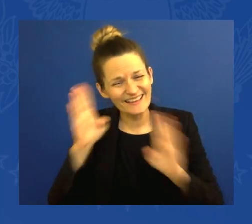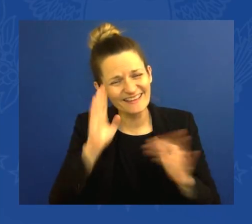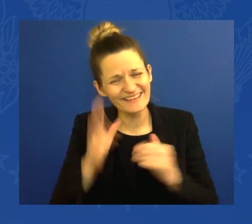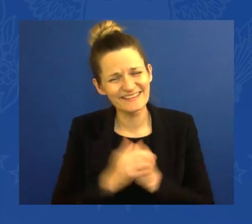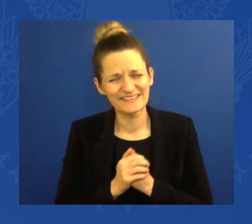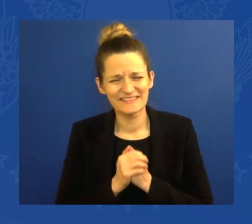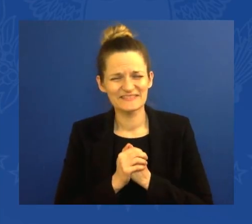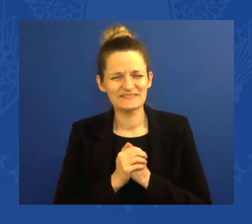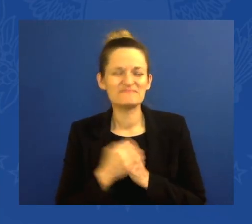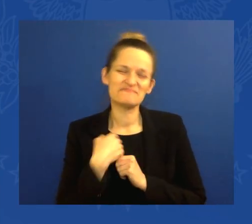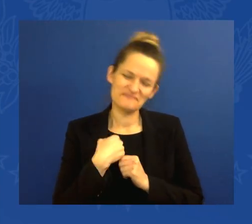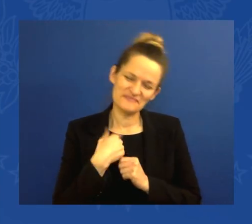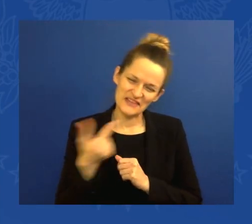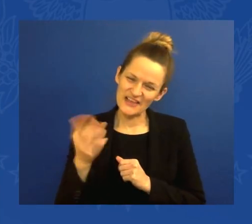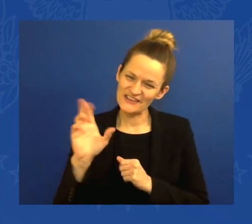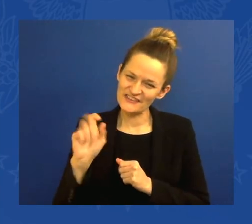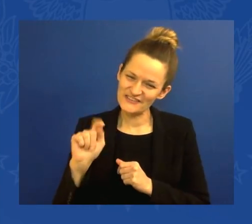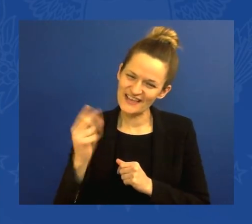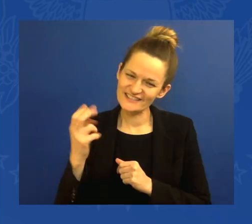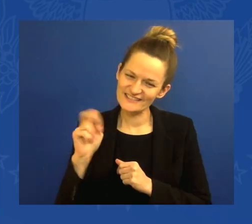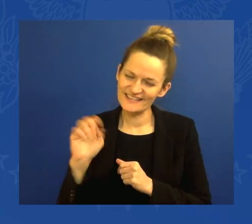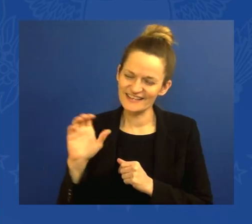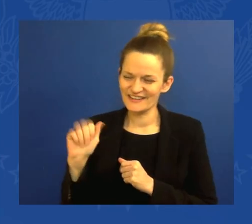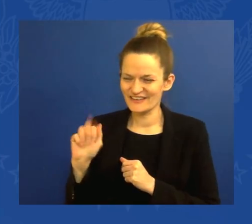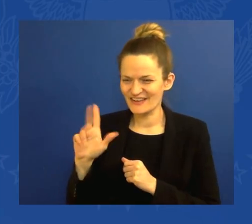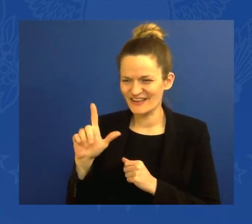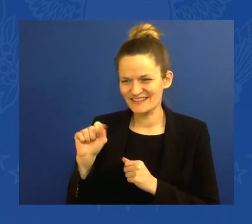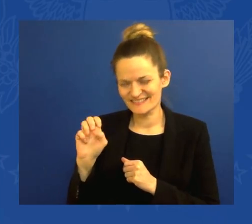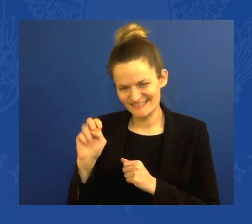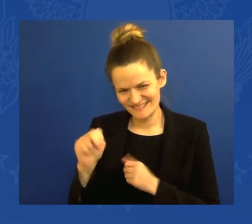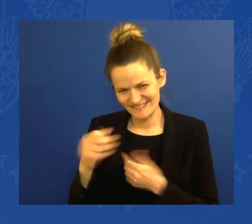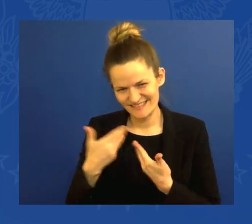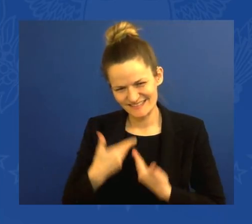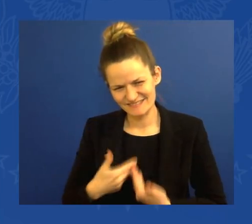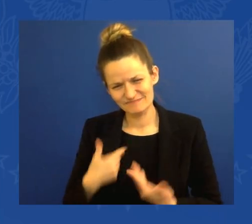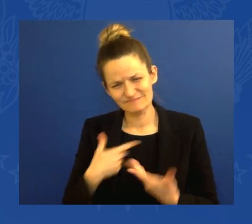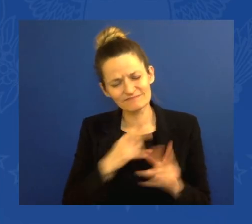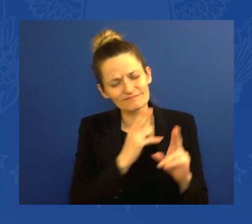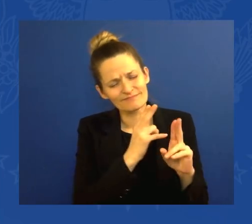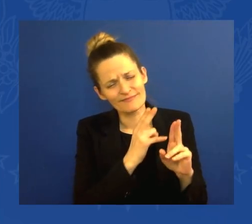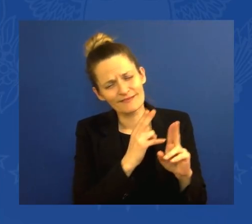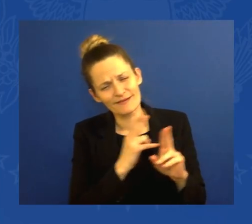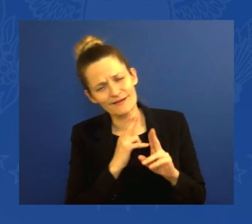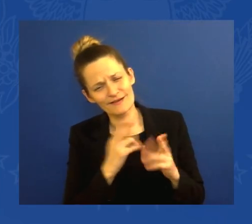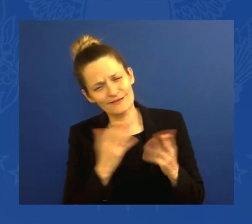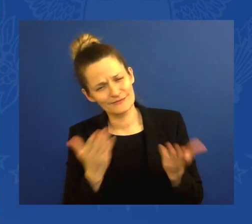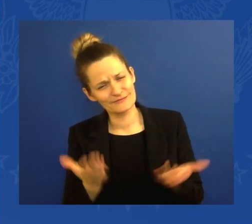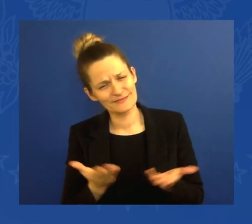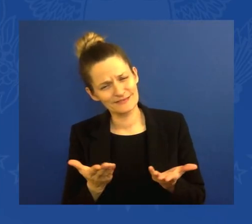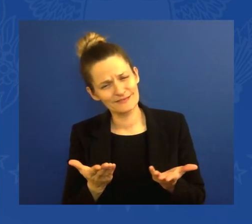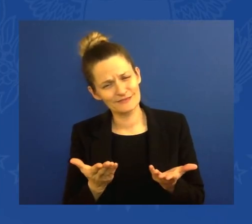It's such an honor for me to be here today. A culmination of a five year journey of hard work and perseverance.